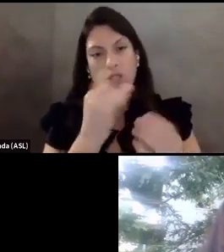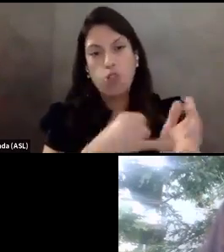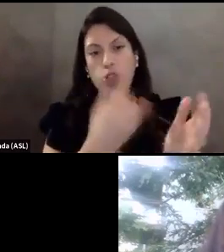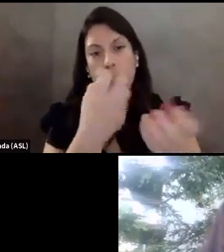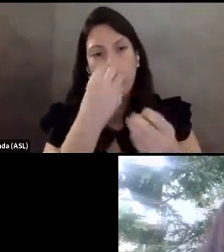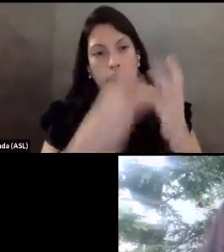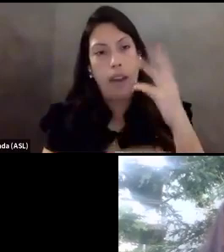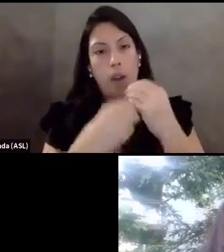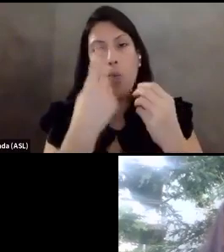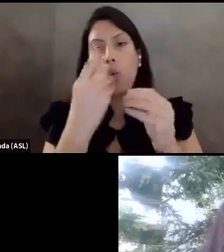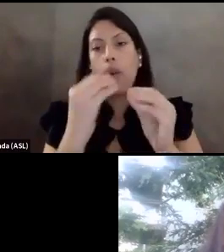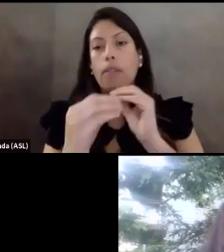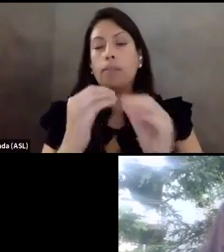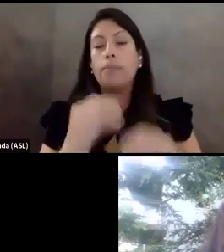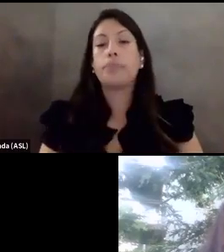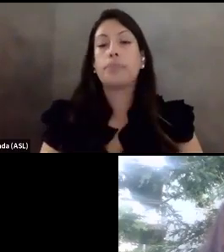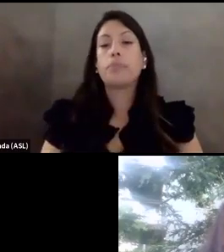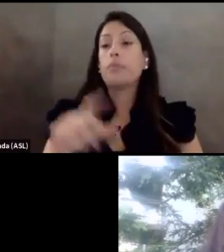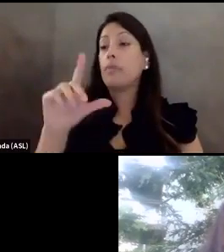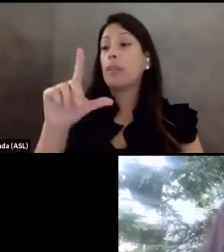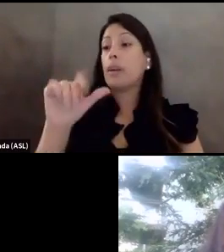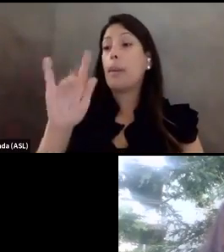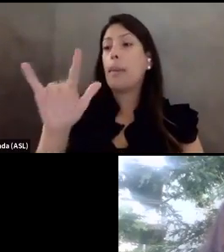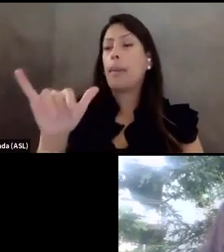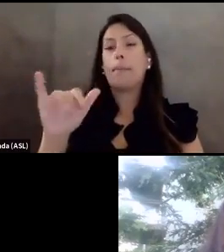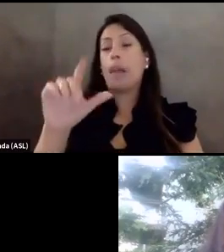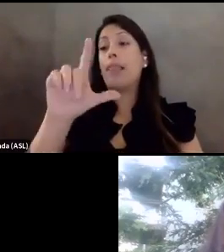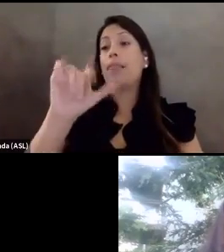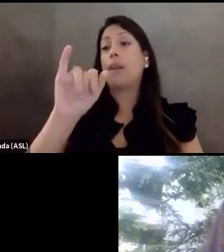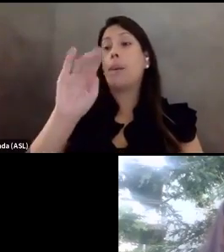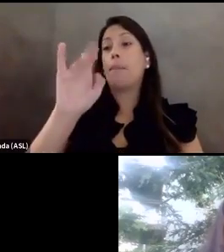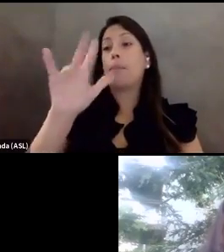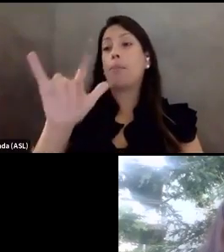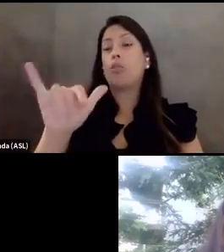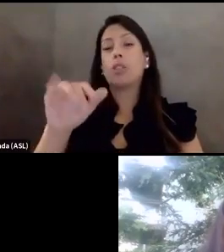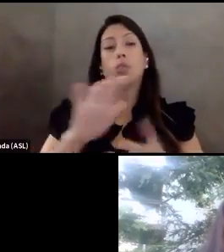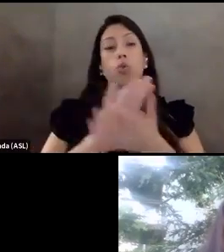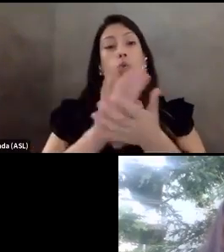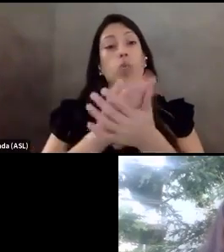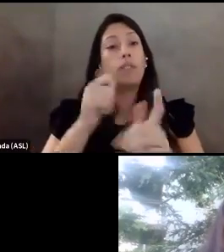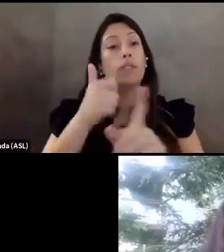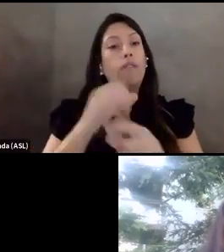And I believe Liberty School is a charter school down in Petaluma.